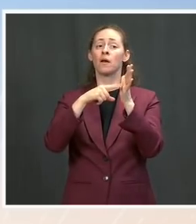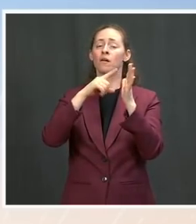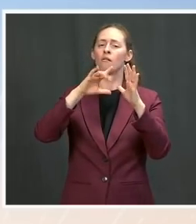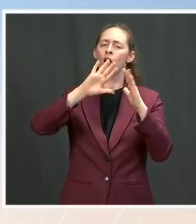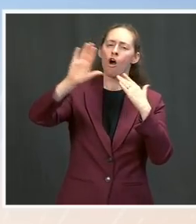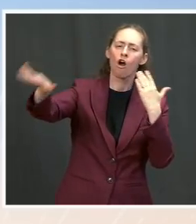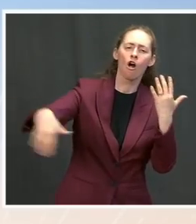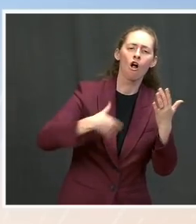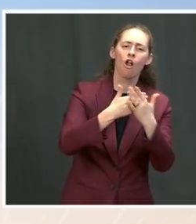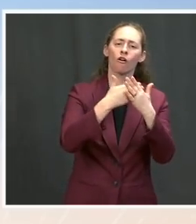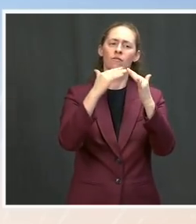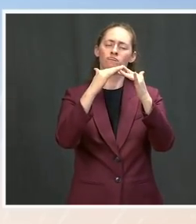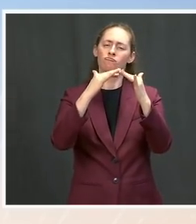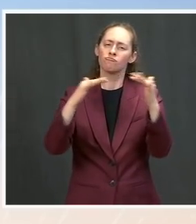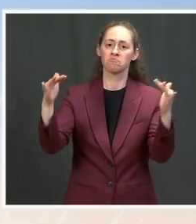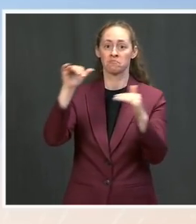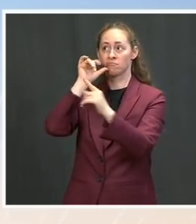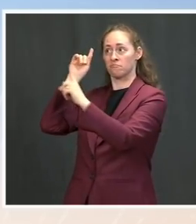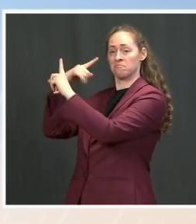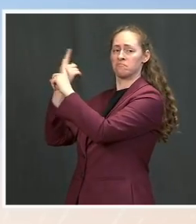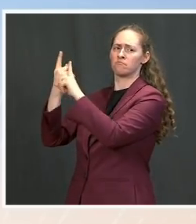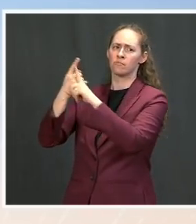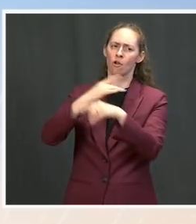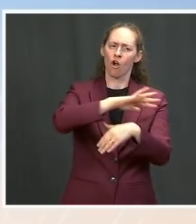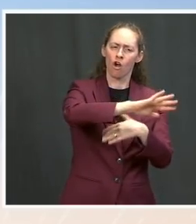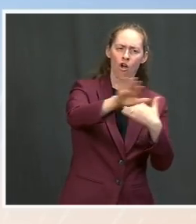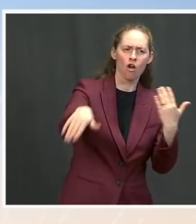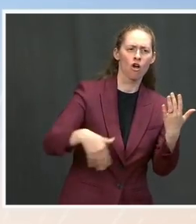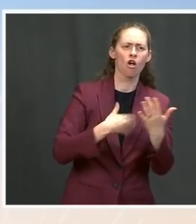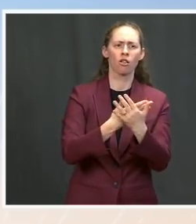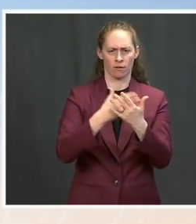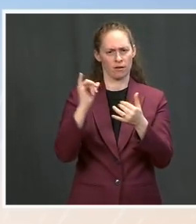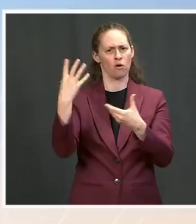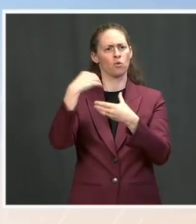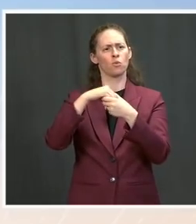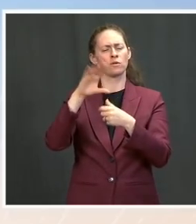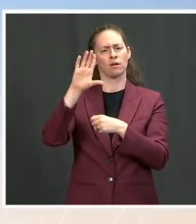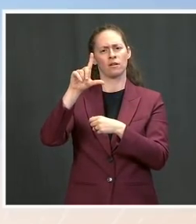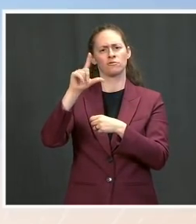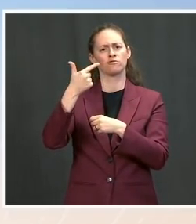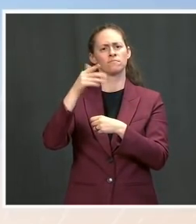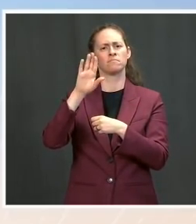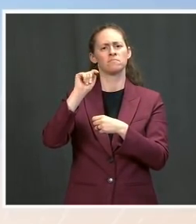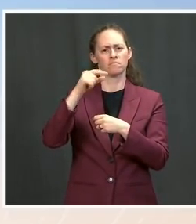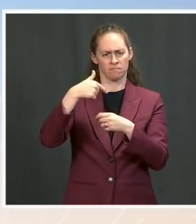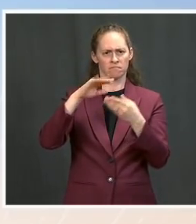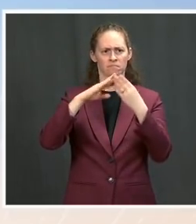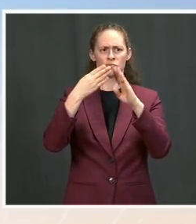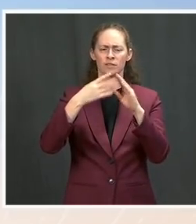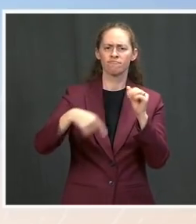and that certainly includes people who are LGBTQ, members of the transgender community. I don't know --